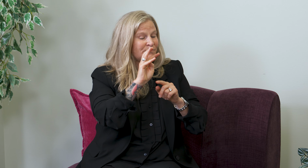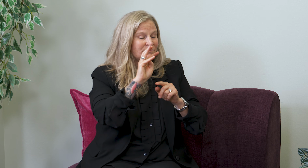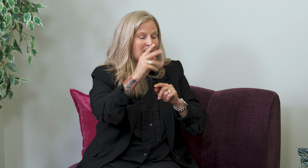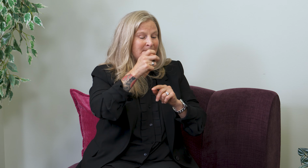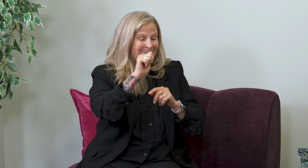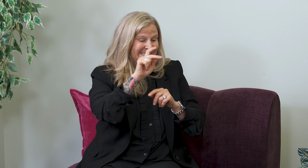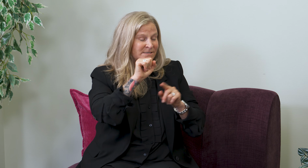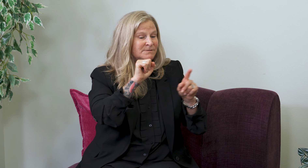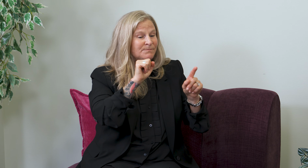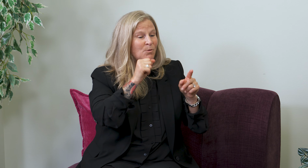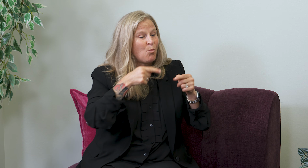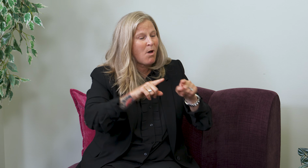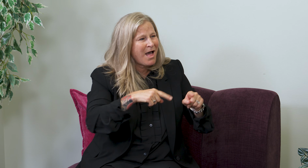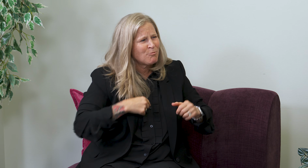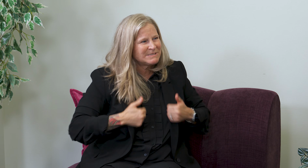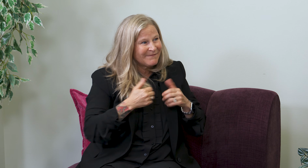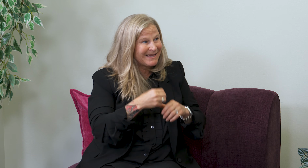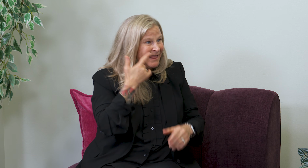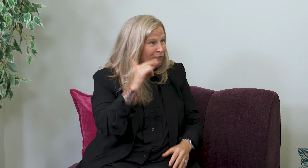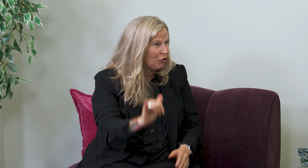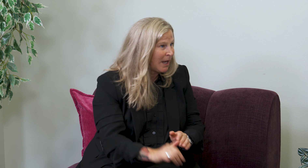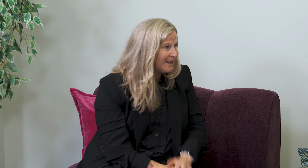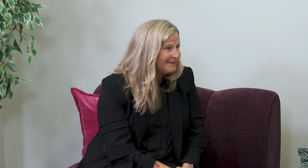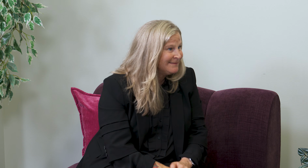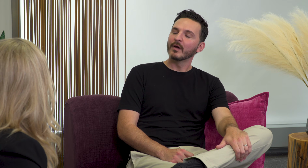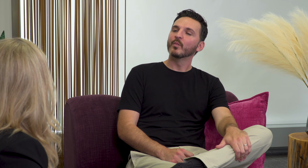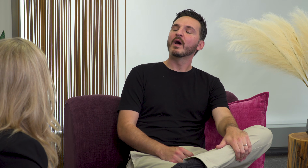I did the 46 peaks while I was living in California.